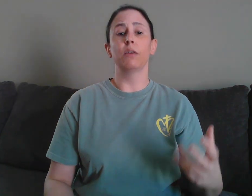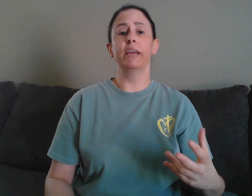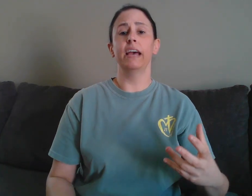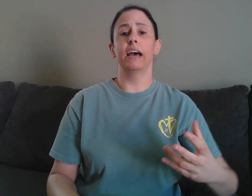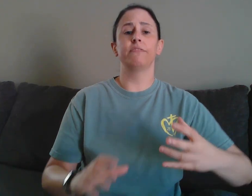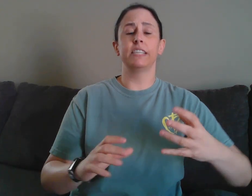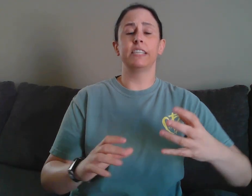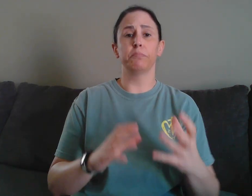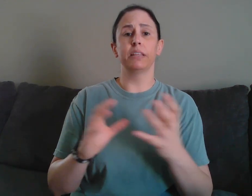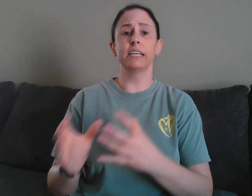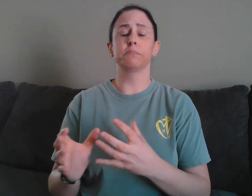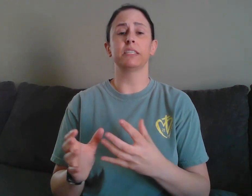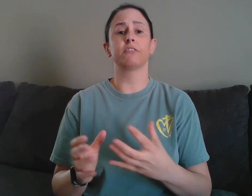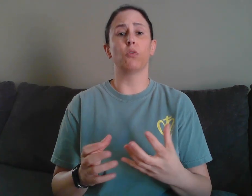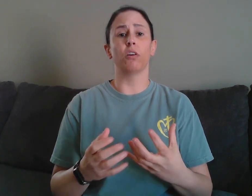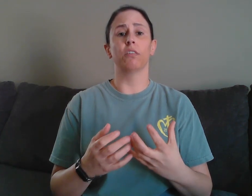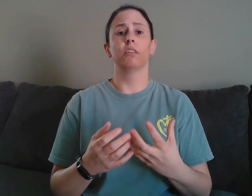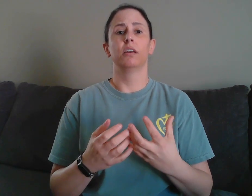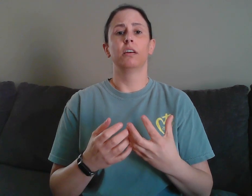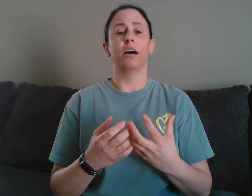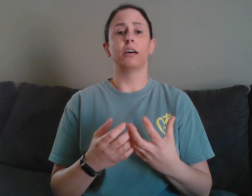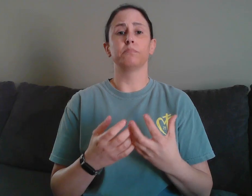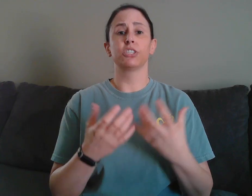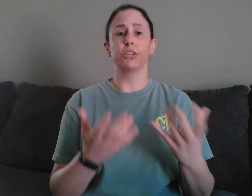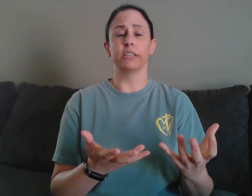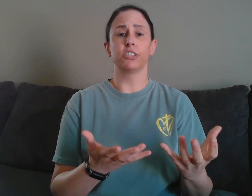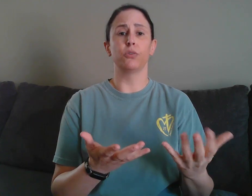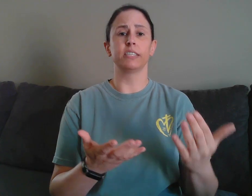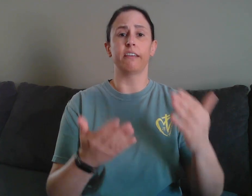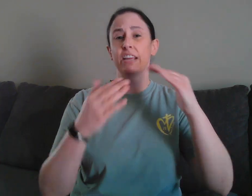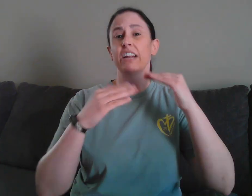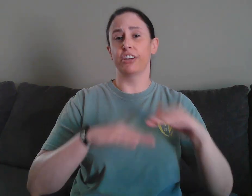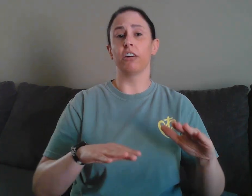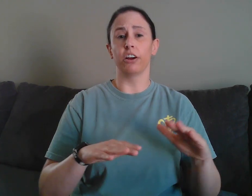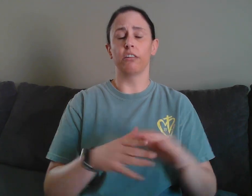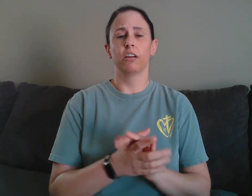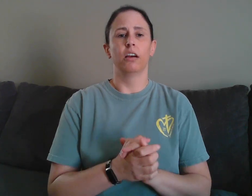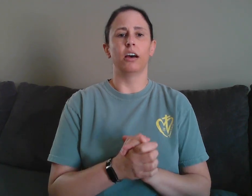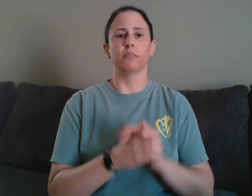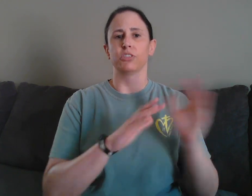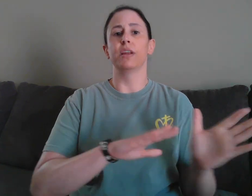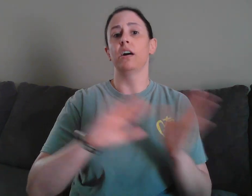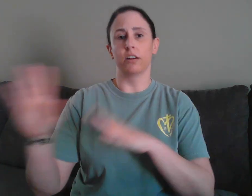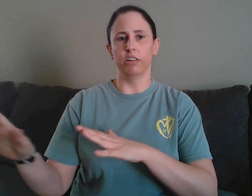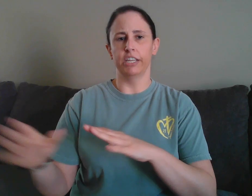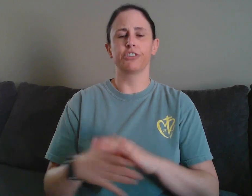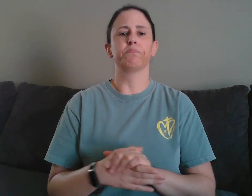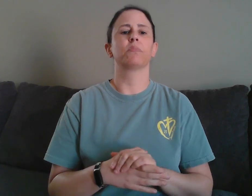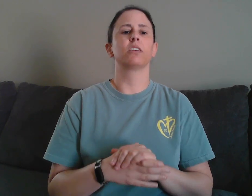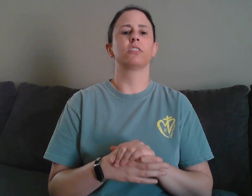Then we have different placements for um students who are deaf that are younger. Um so not college.